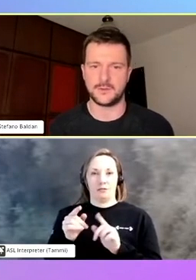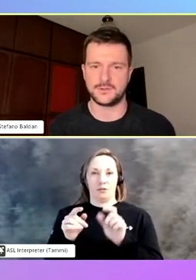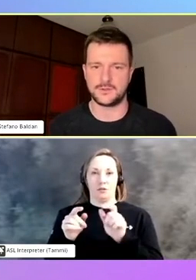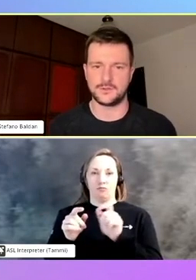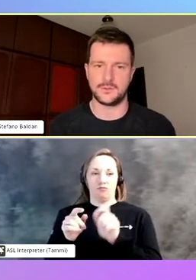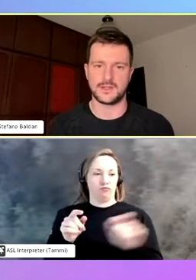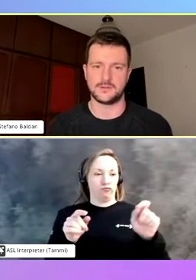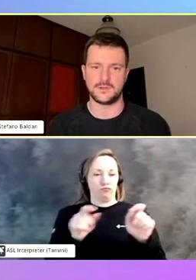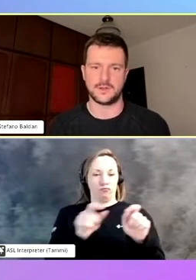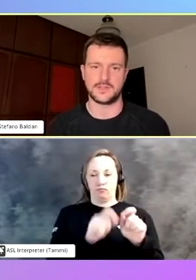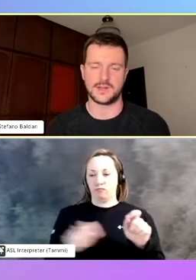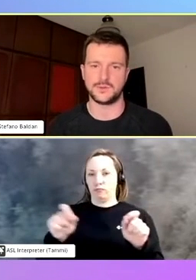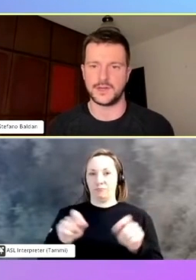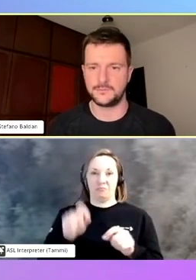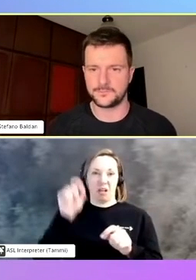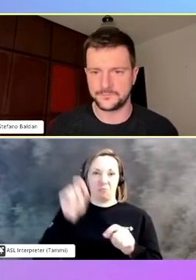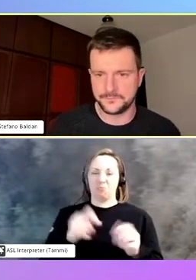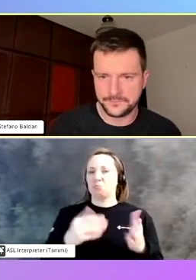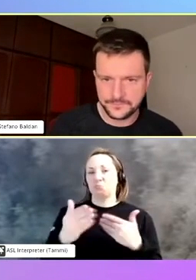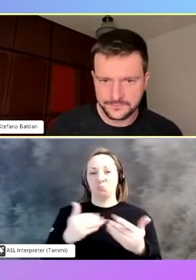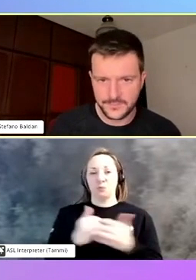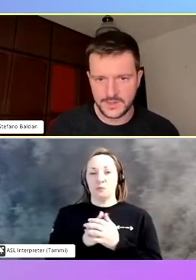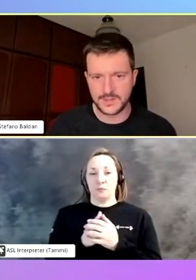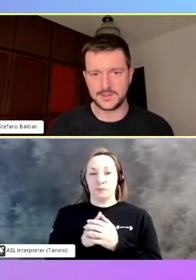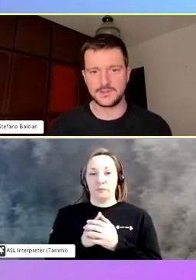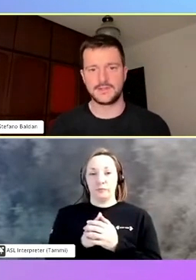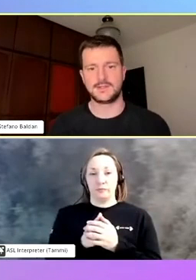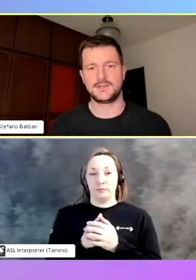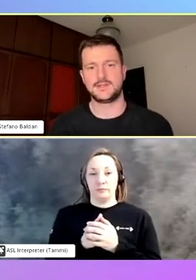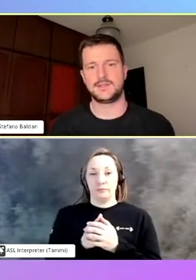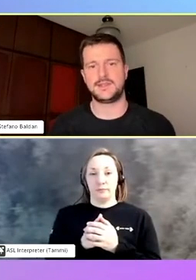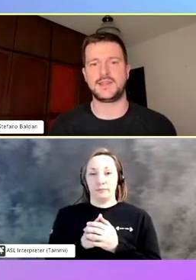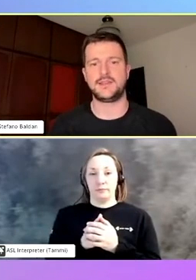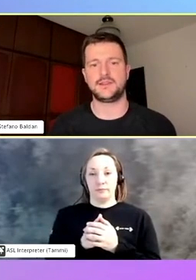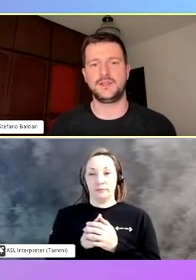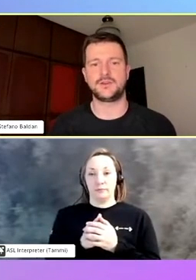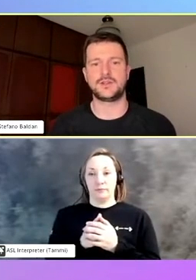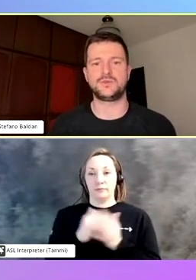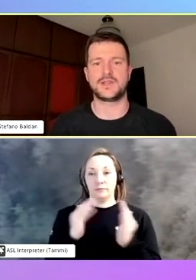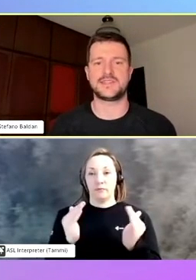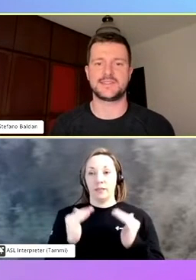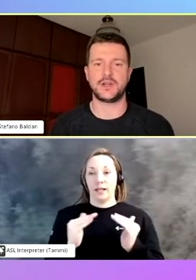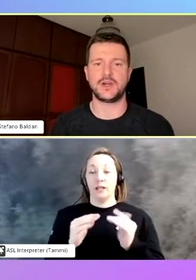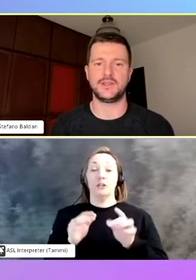if I move to the next part of our talk which